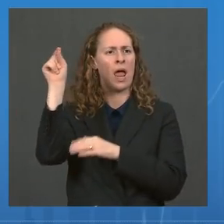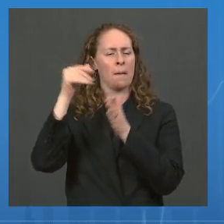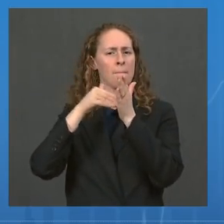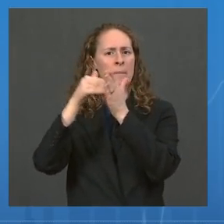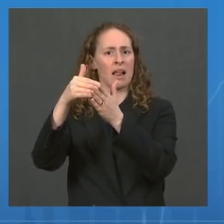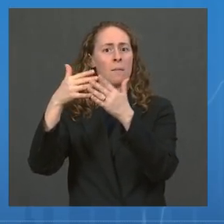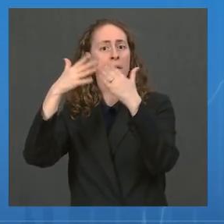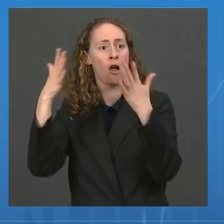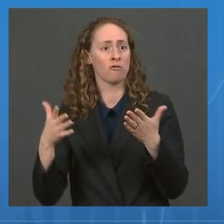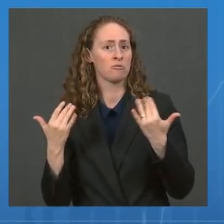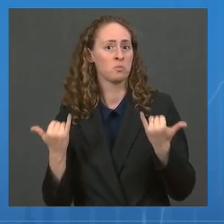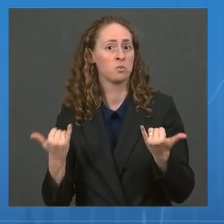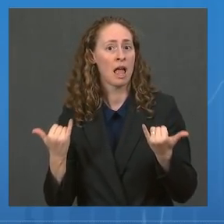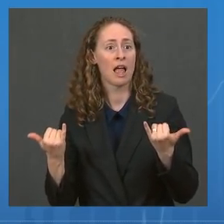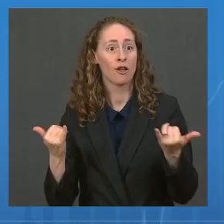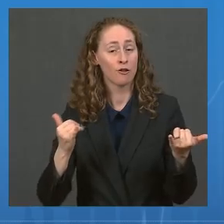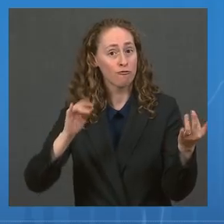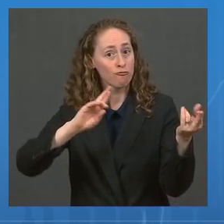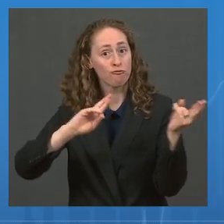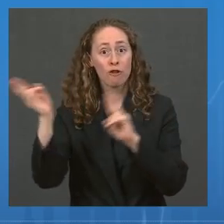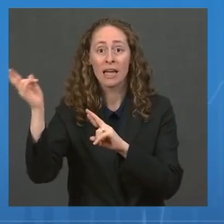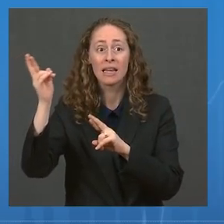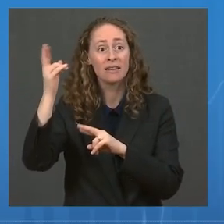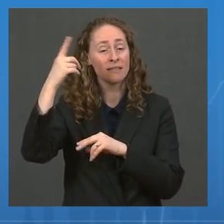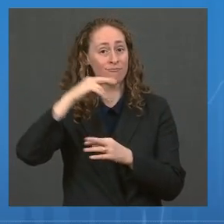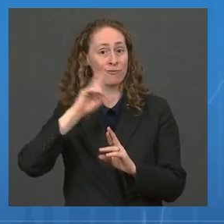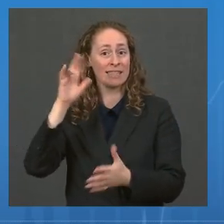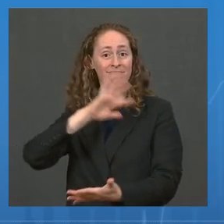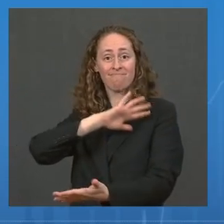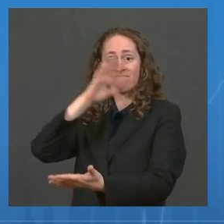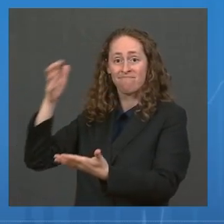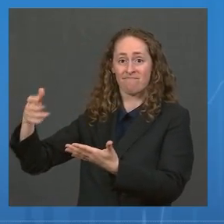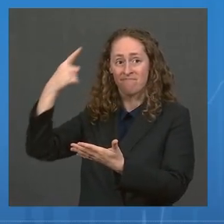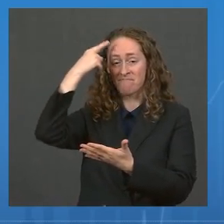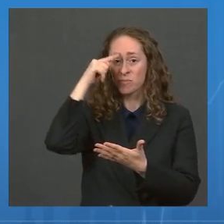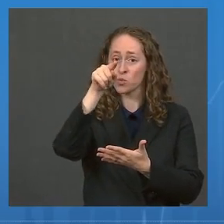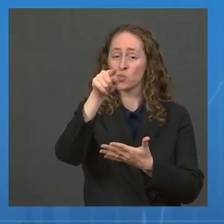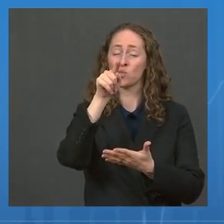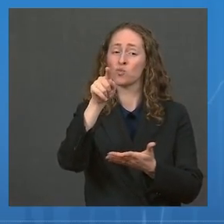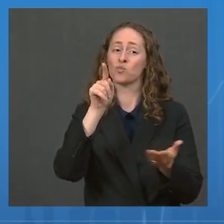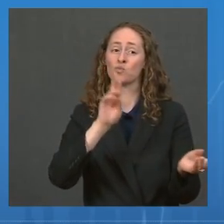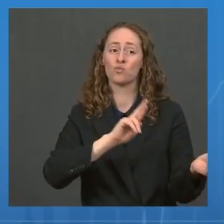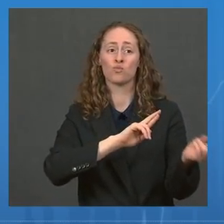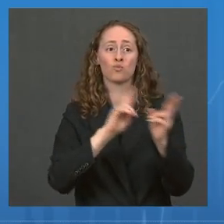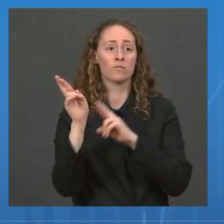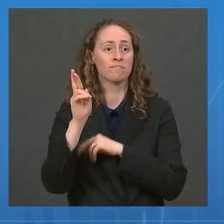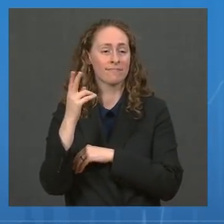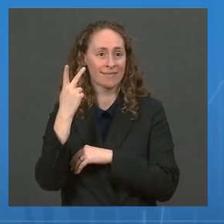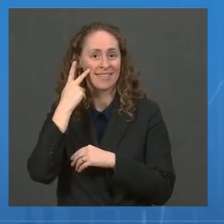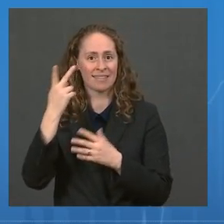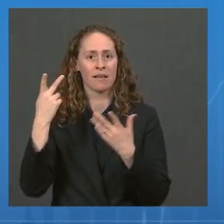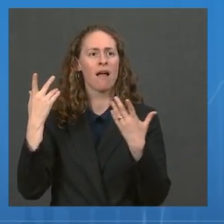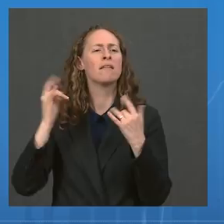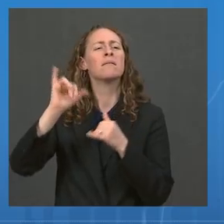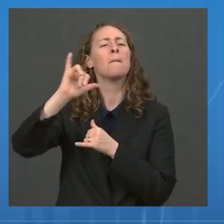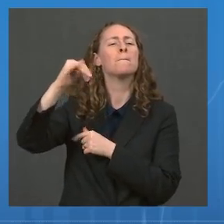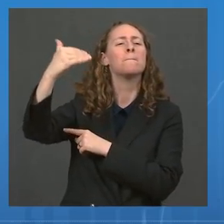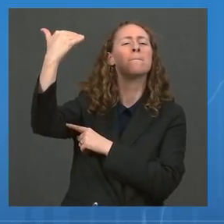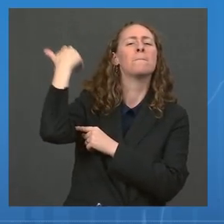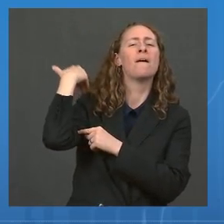We are ready to get booster shots in arms right away. We saw what happened during the initial rollout of vaccinations in December 2020: